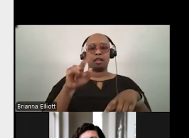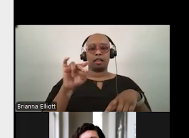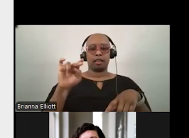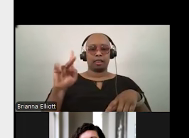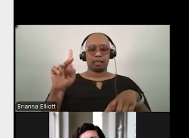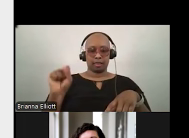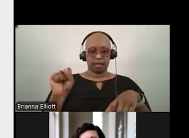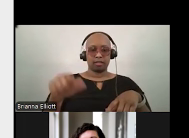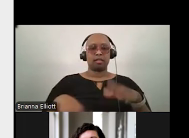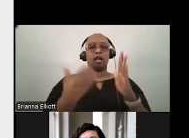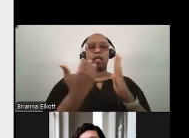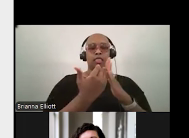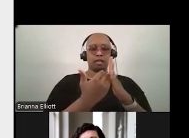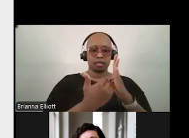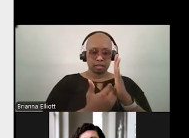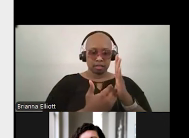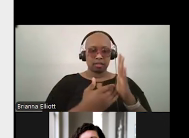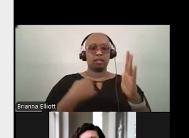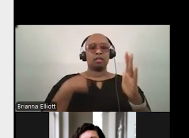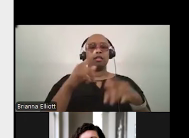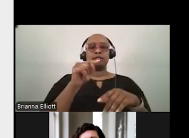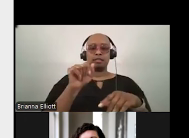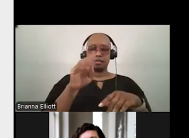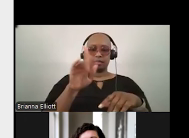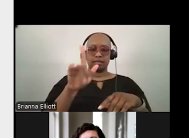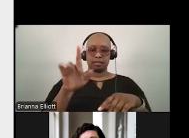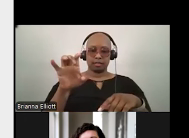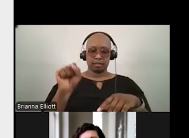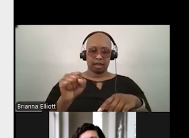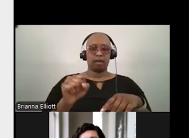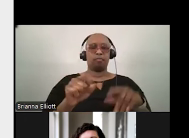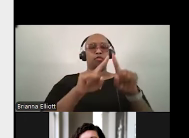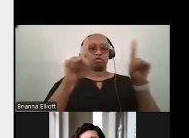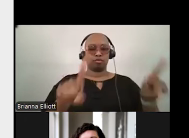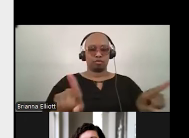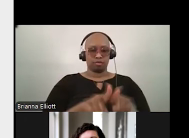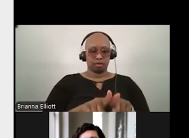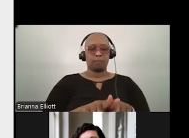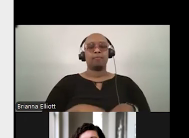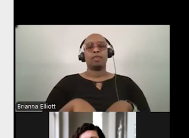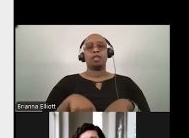that bookmarkt of contents for navigation, color contrast, language declared in the properties,